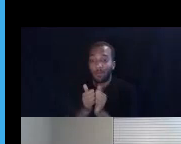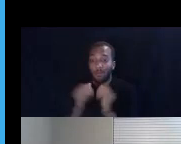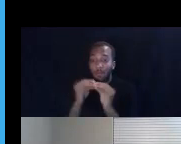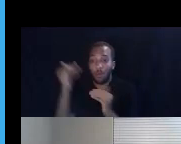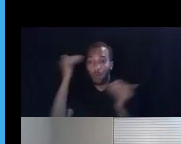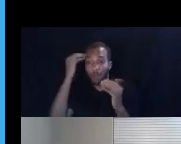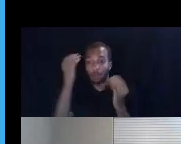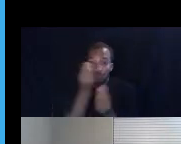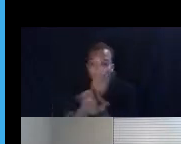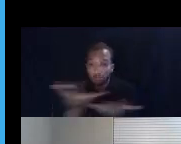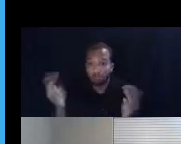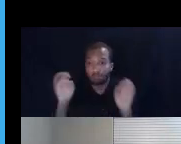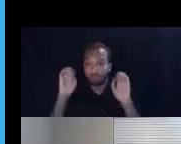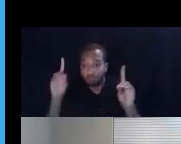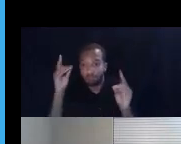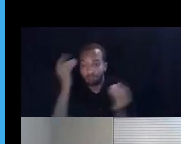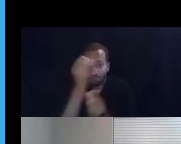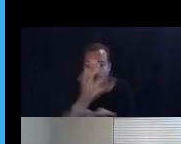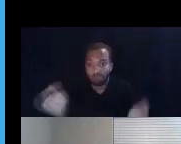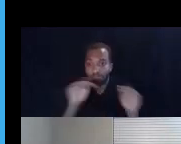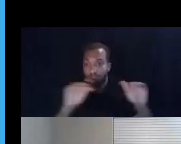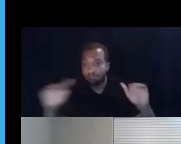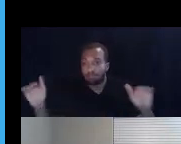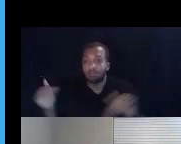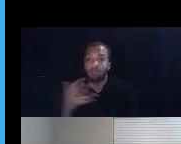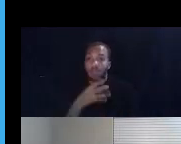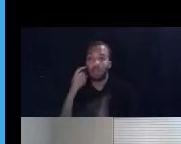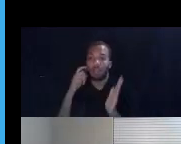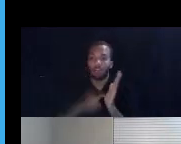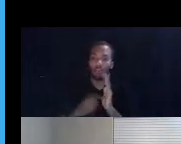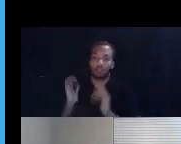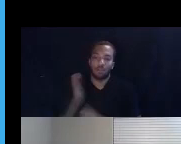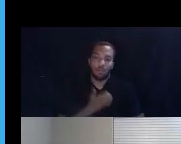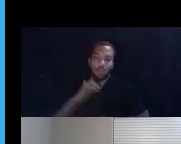And also to acknowledge like the partnership that was already happening.